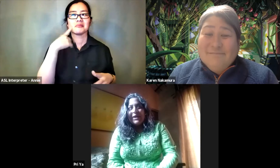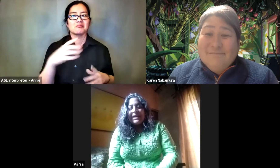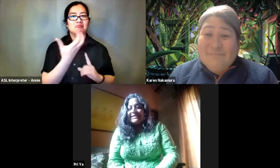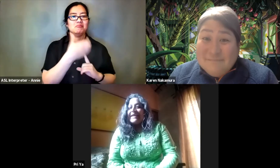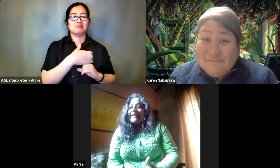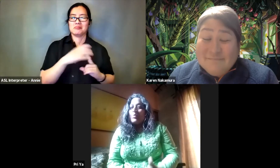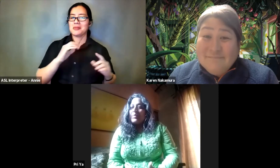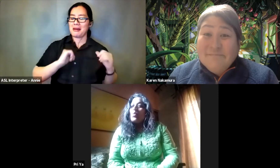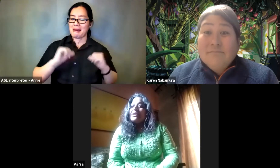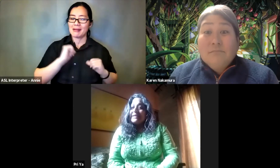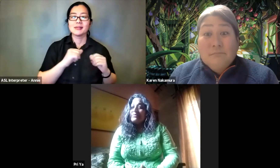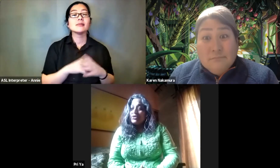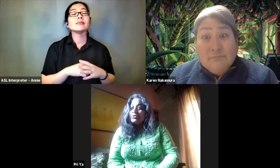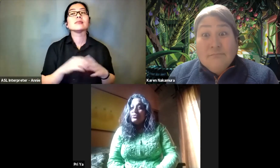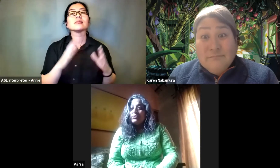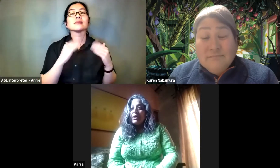said that what we wanted them to do.